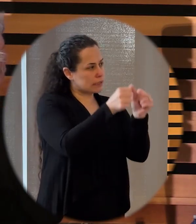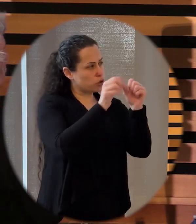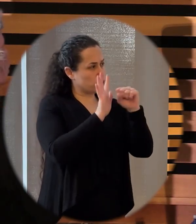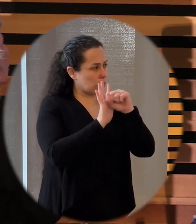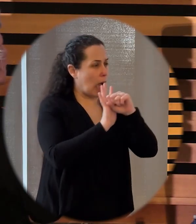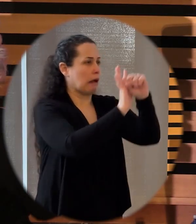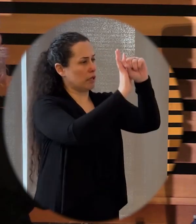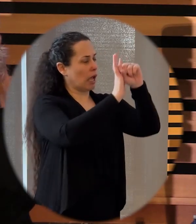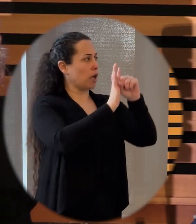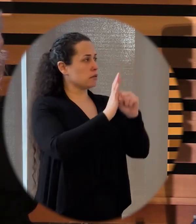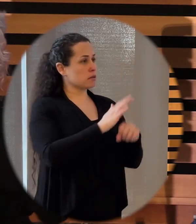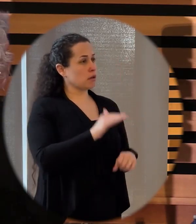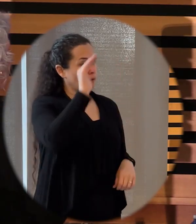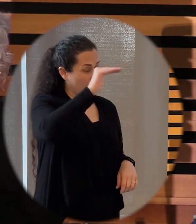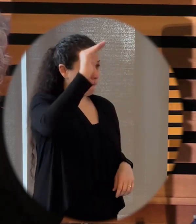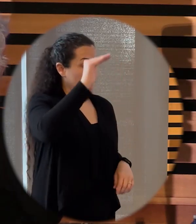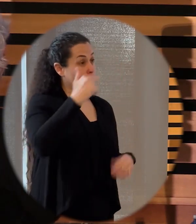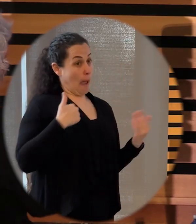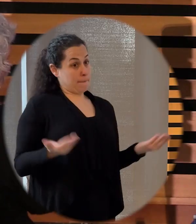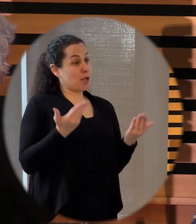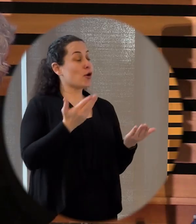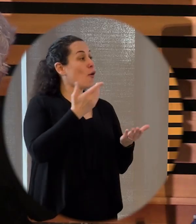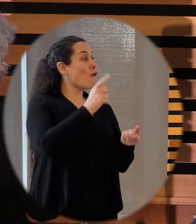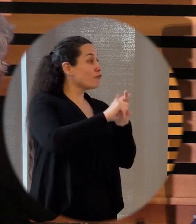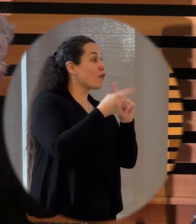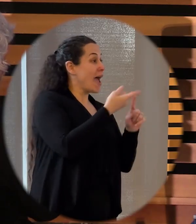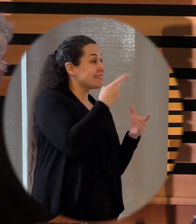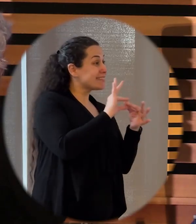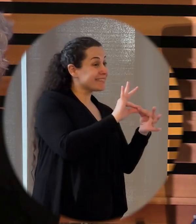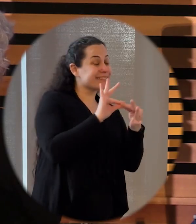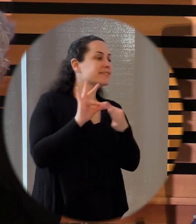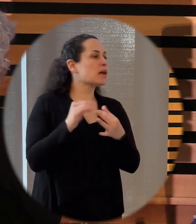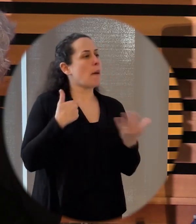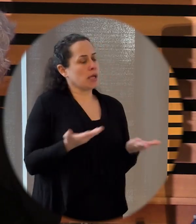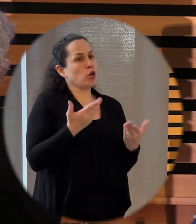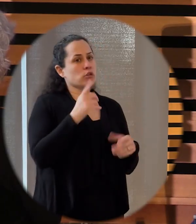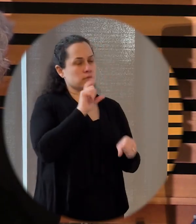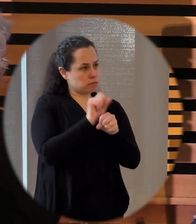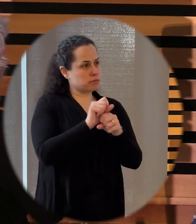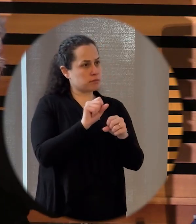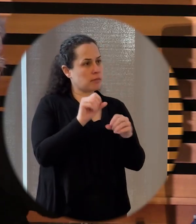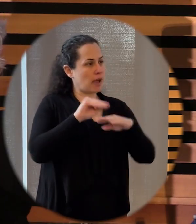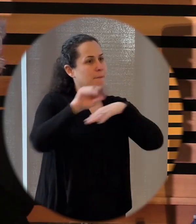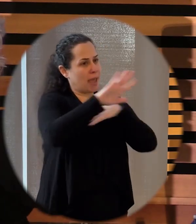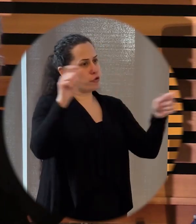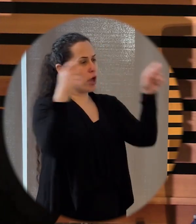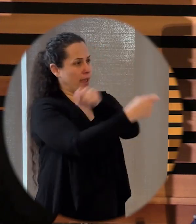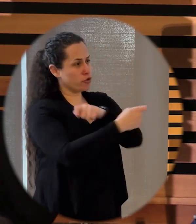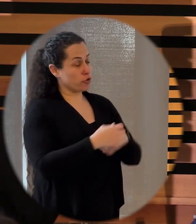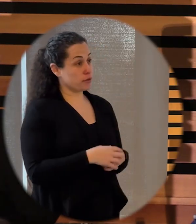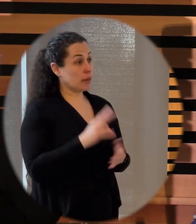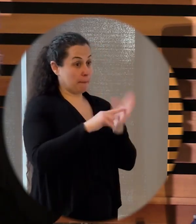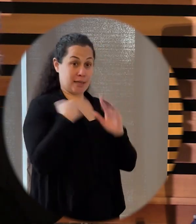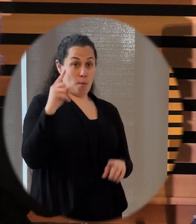speaking out because I'm not here to make friends. I am here to make change. Doesn't always make me